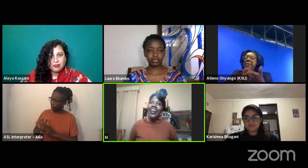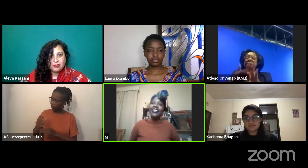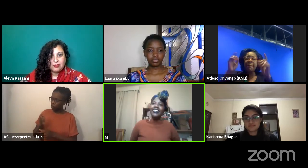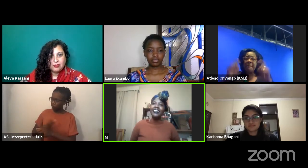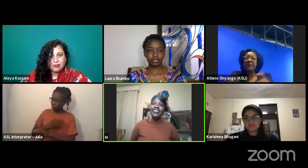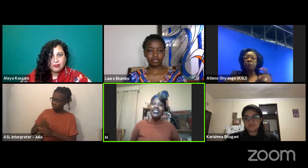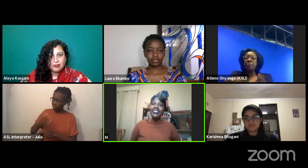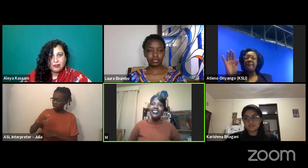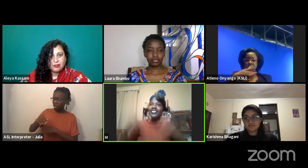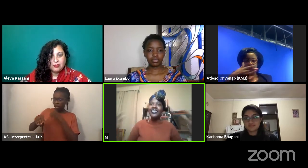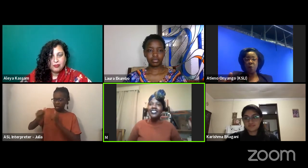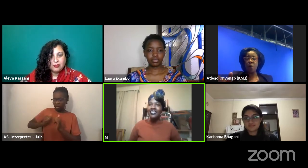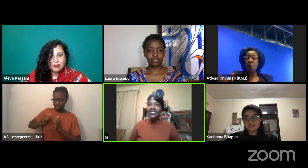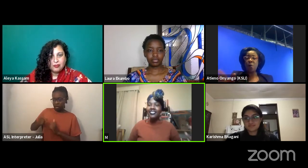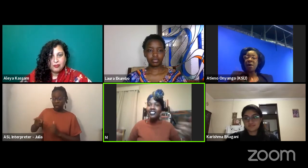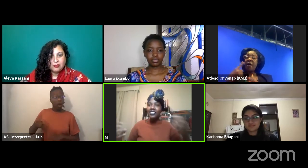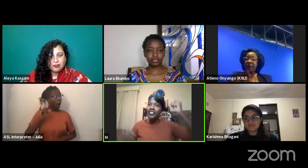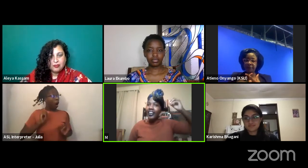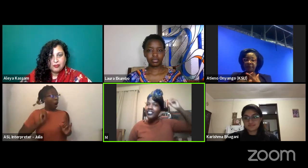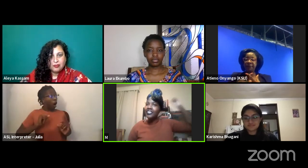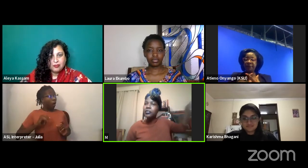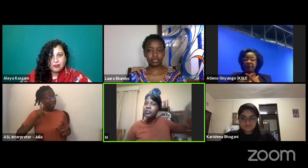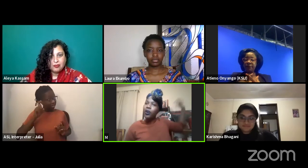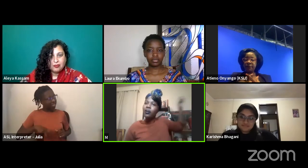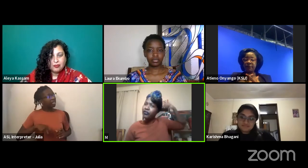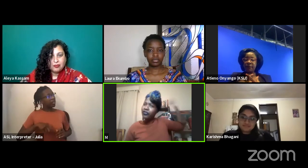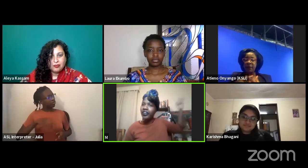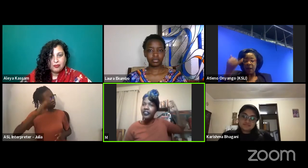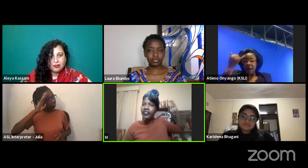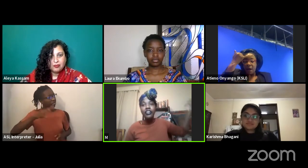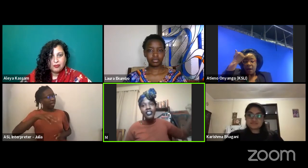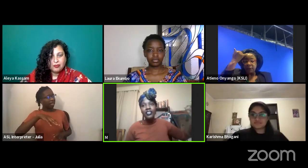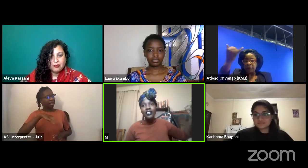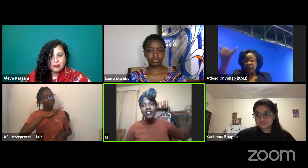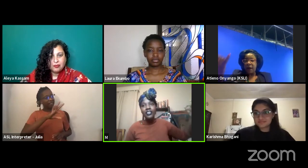And it just, the ideas sprang up very, very early